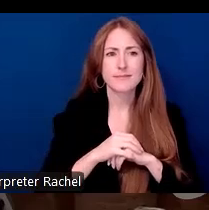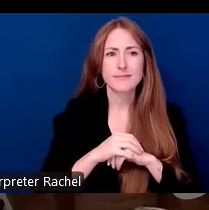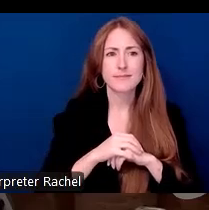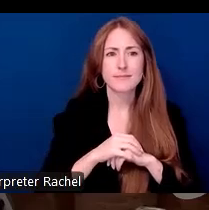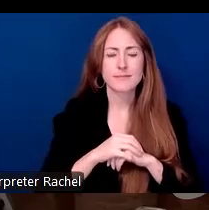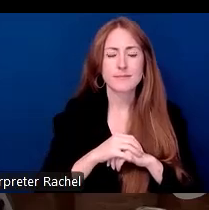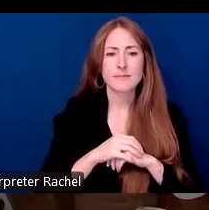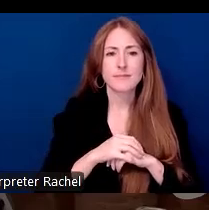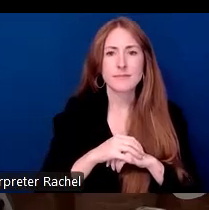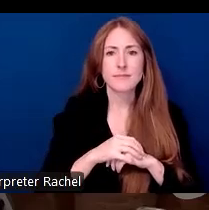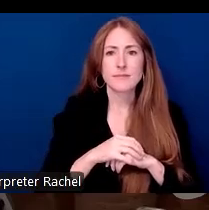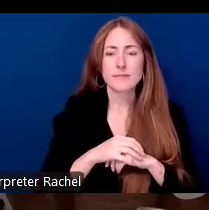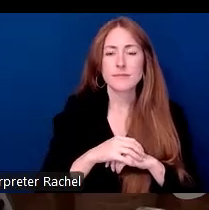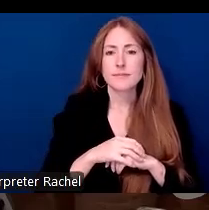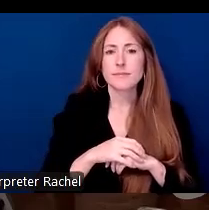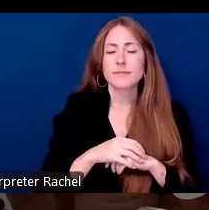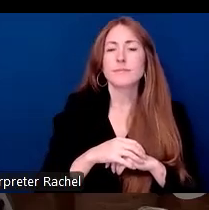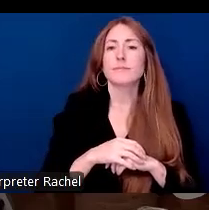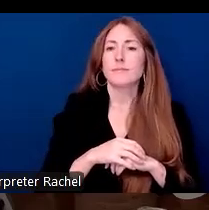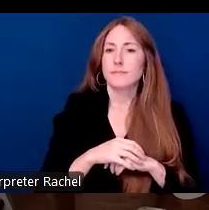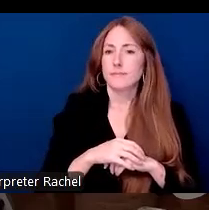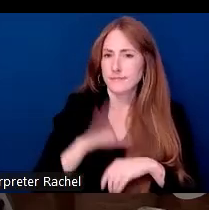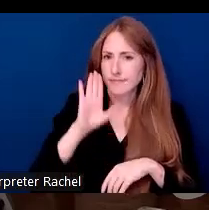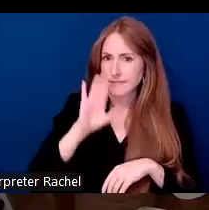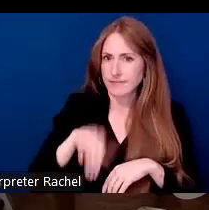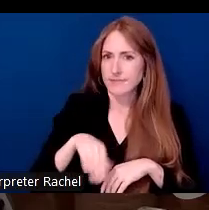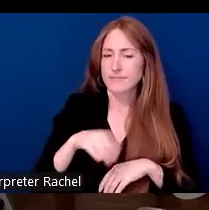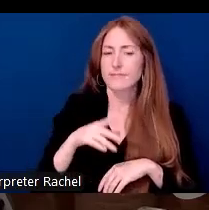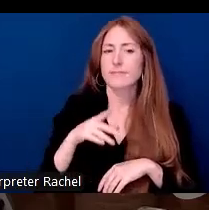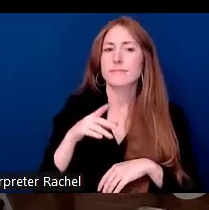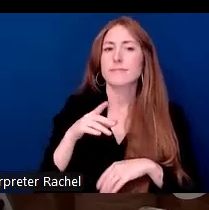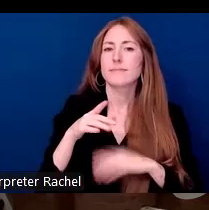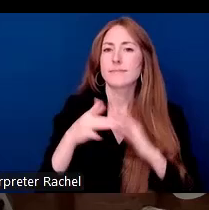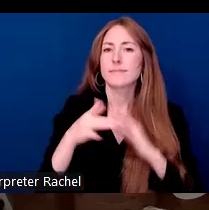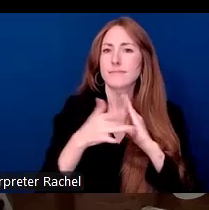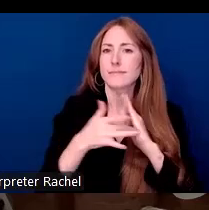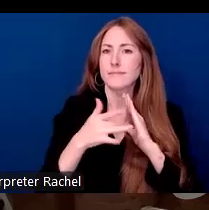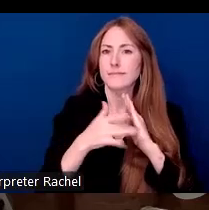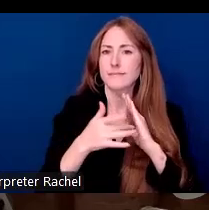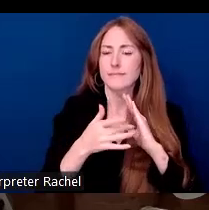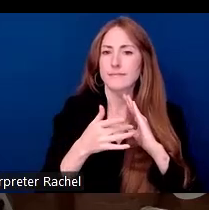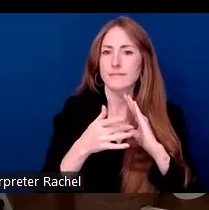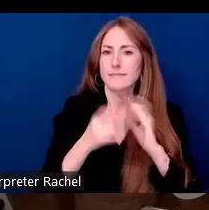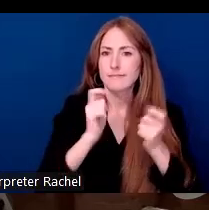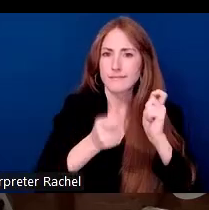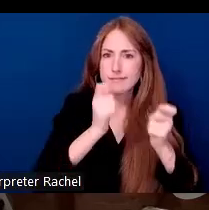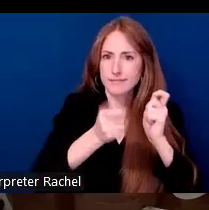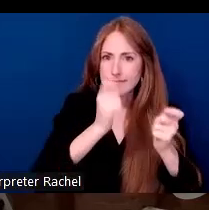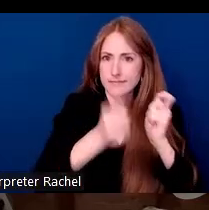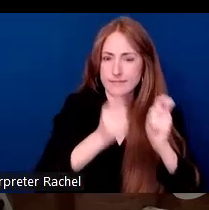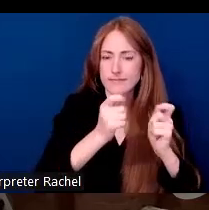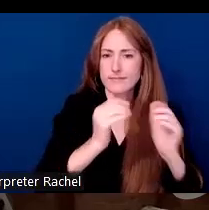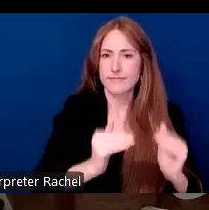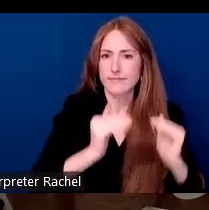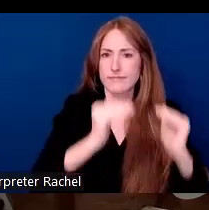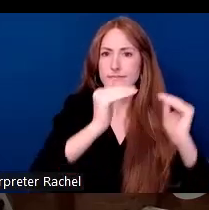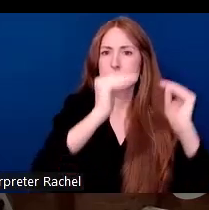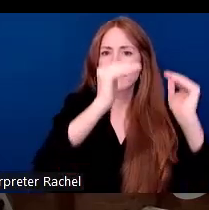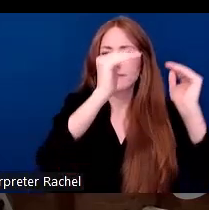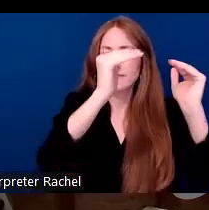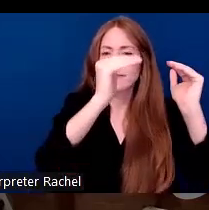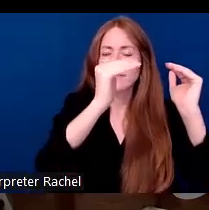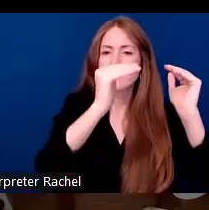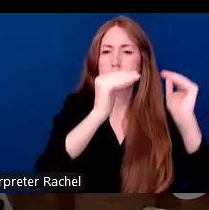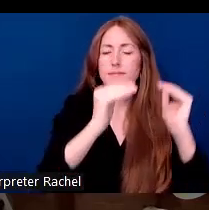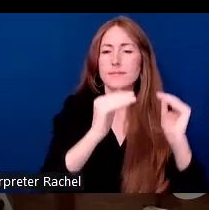rapid uptake of technology in this sector in BC and beyond, as a result of the COVID-19 pandemic,